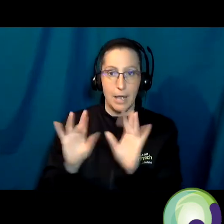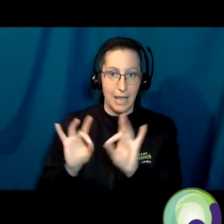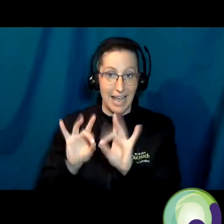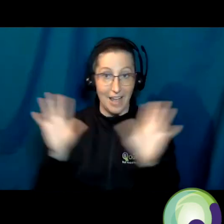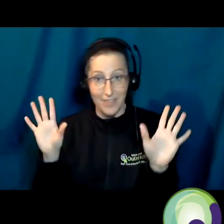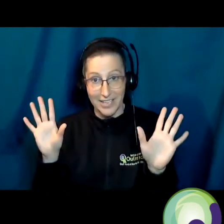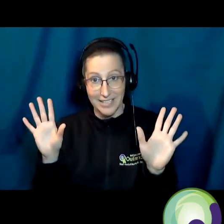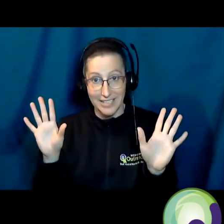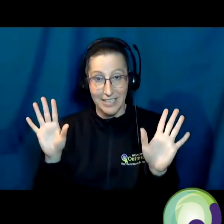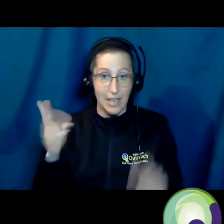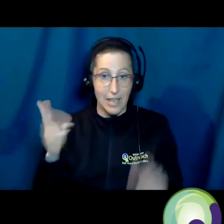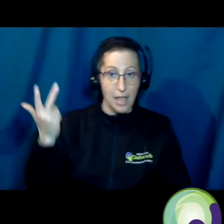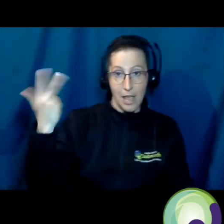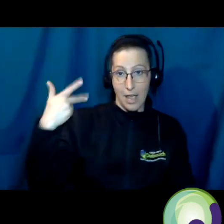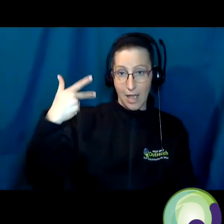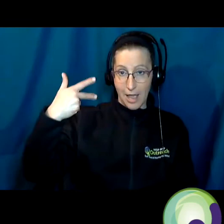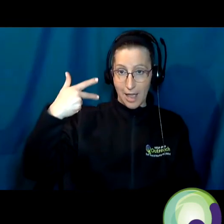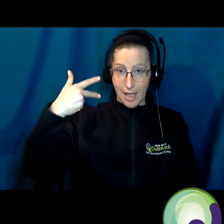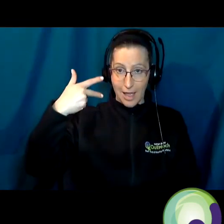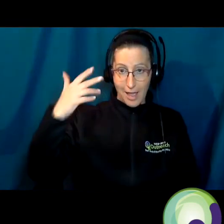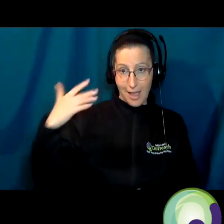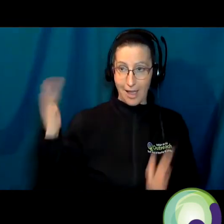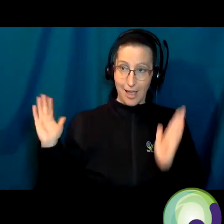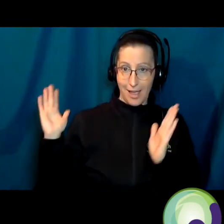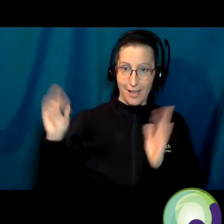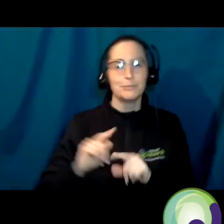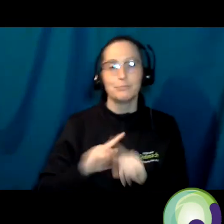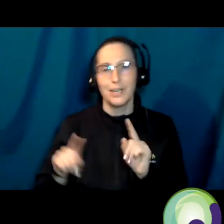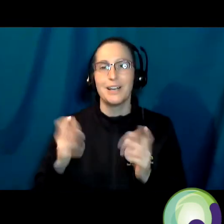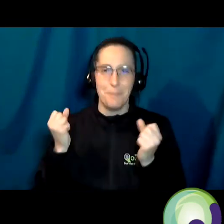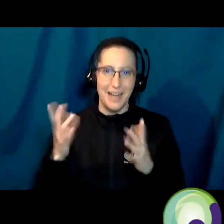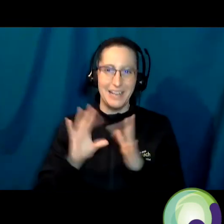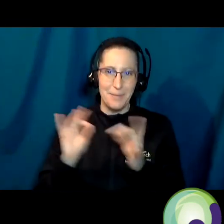stars now, I've been able to get a lot of messages out to team members.